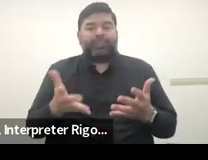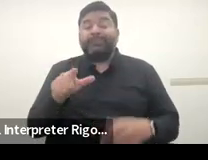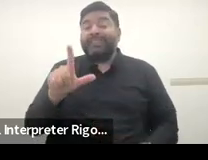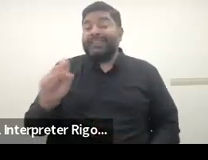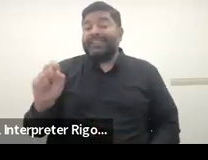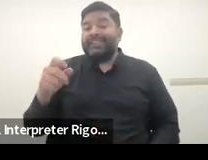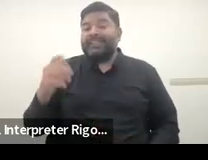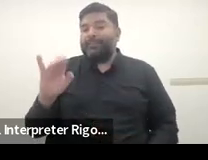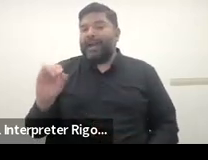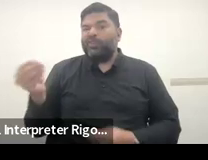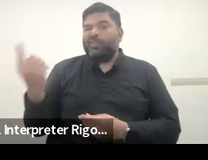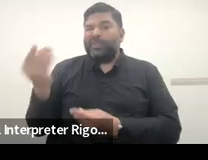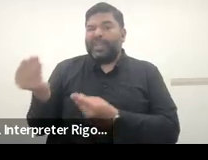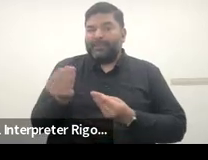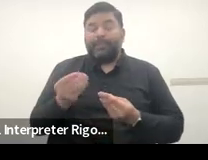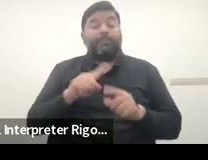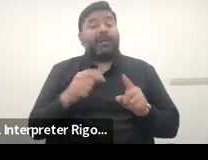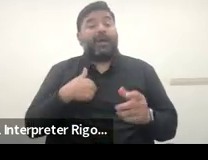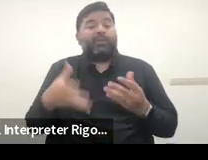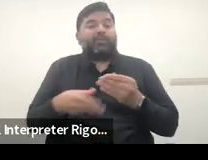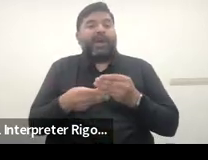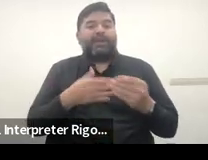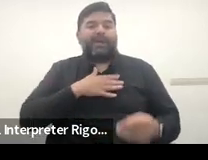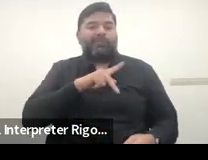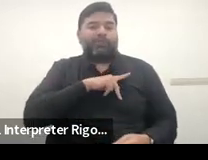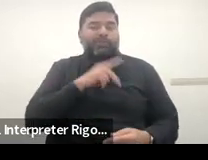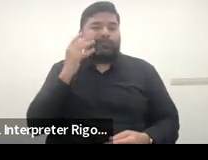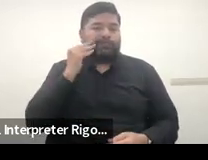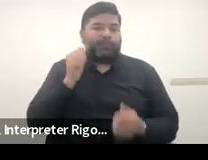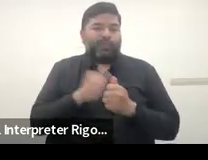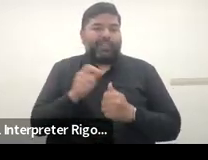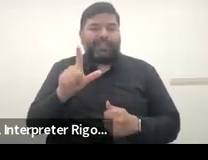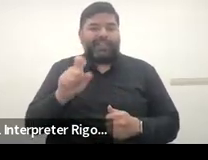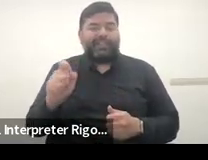also wanted to say on a personal note Lee was in— I first got to know Lee because they were